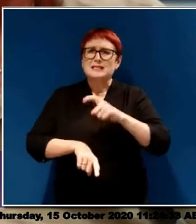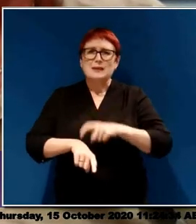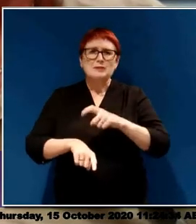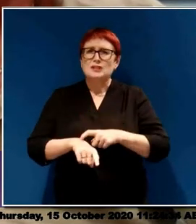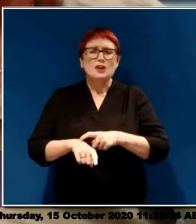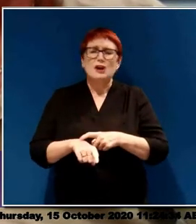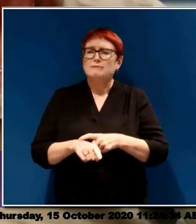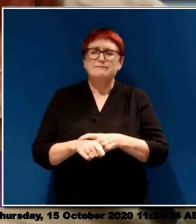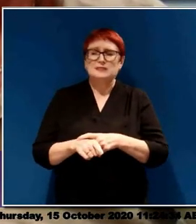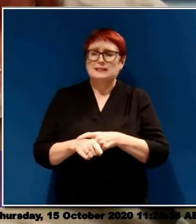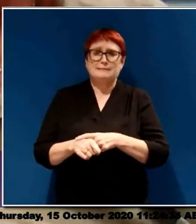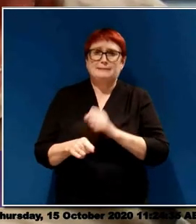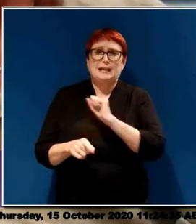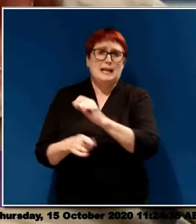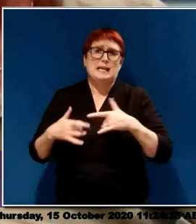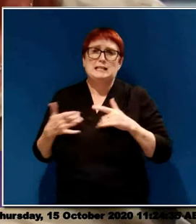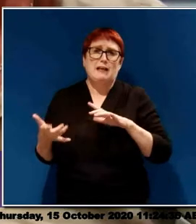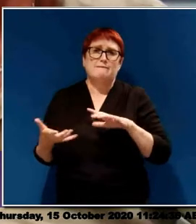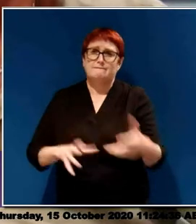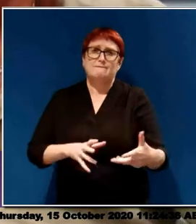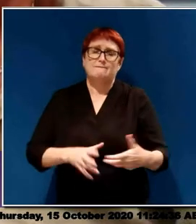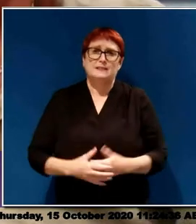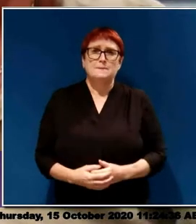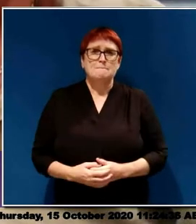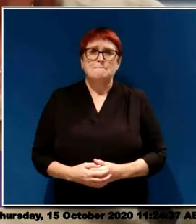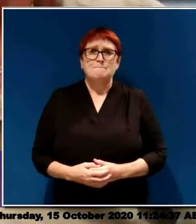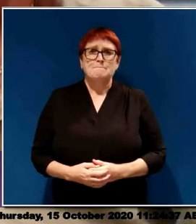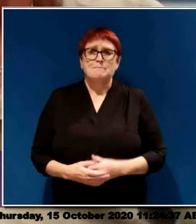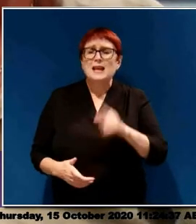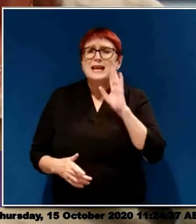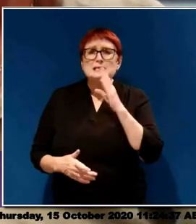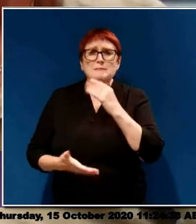And he's just lost out on so much. He doesn't know how to socialise.